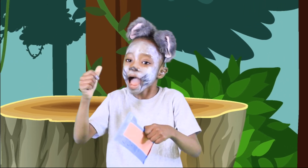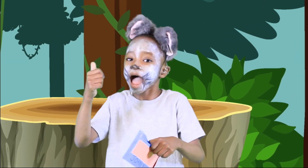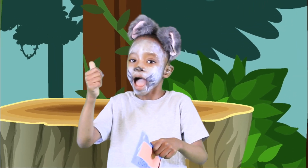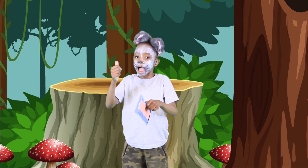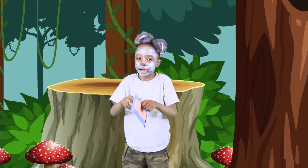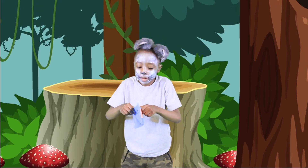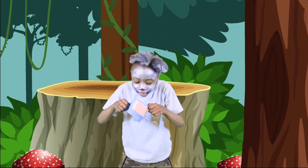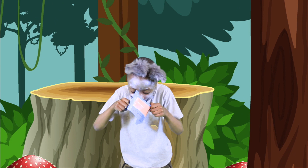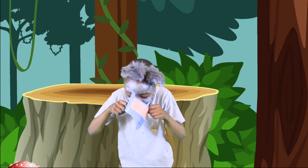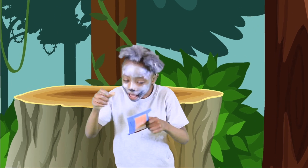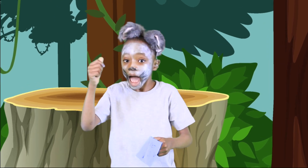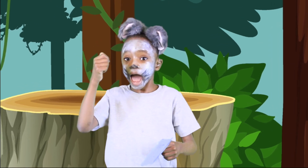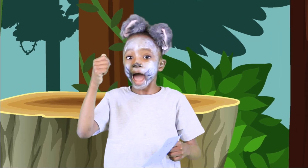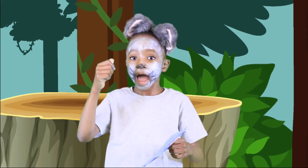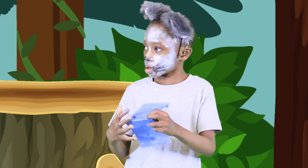A ten dollar bill. Another ten dollar bill.